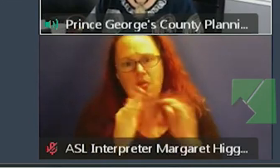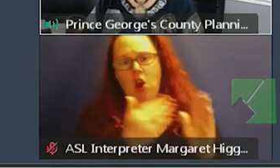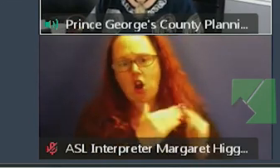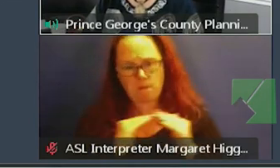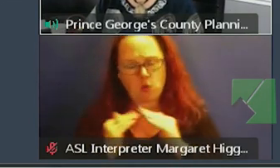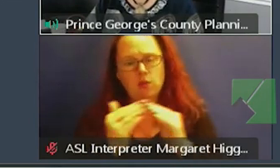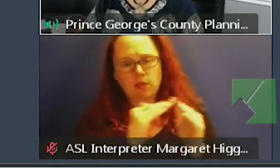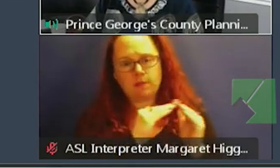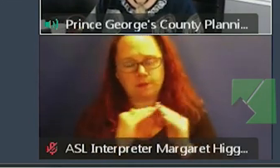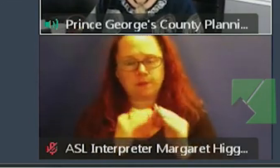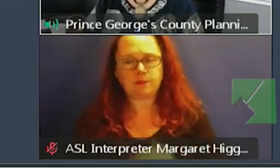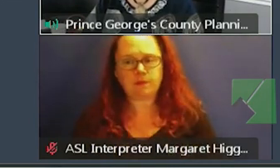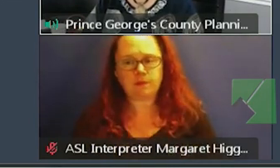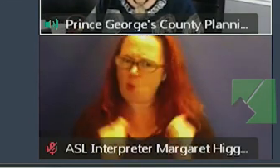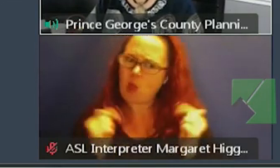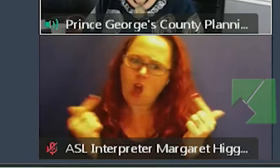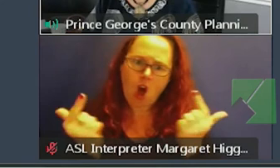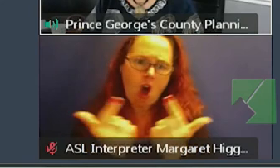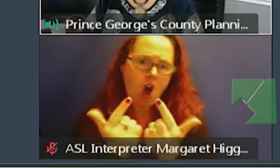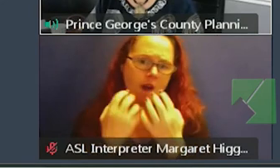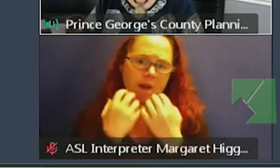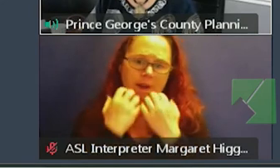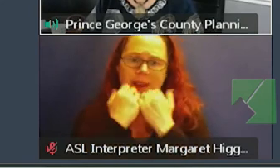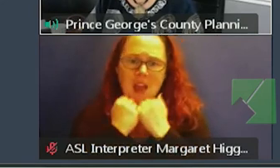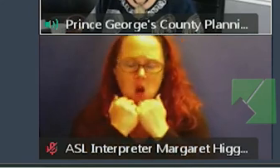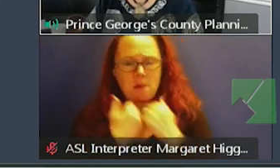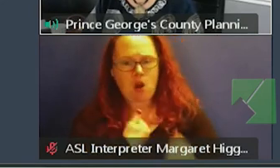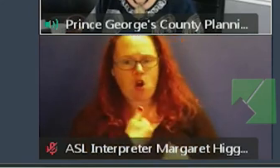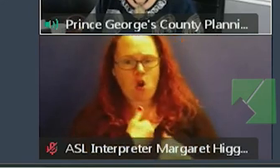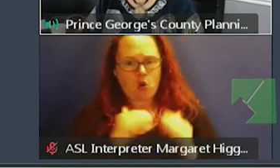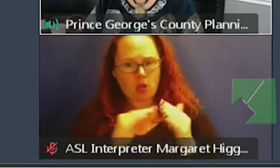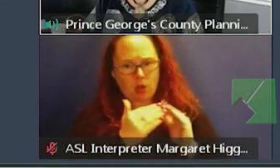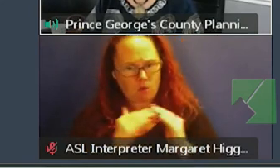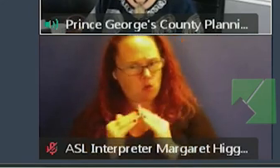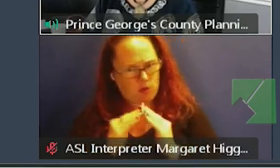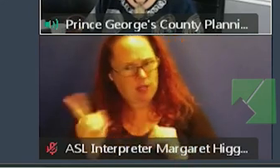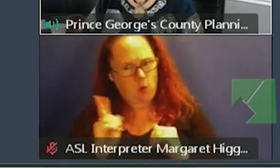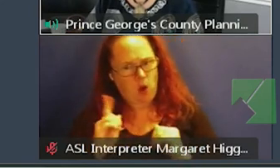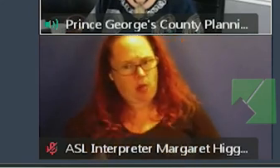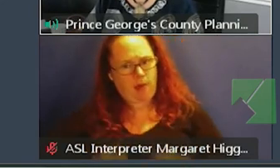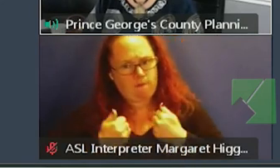So we all care about our respective communities, where we live, where we live, these citizens right or wrong.